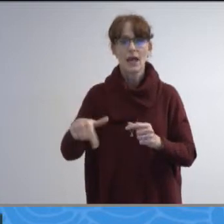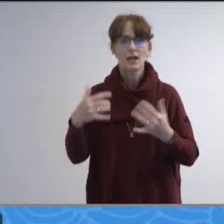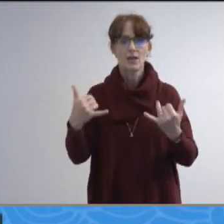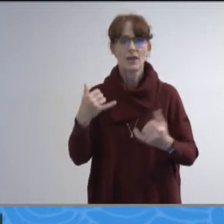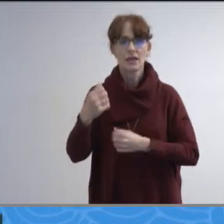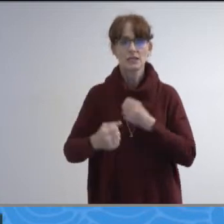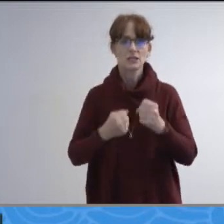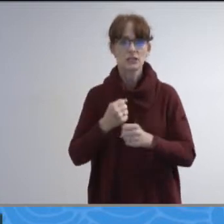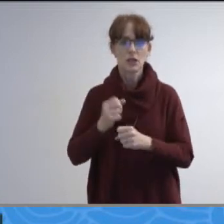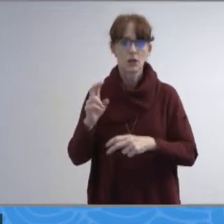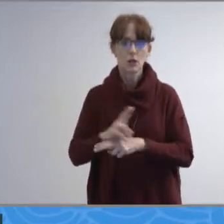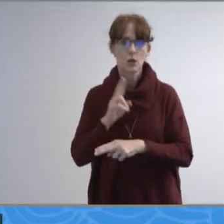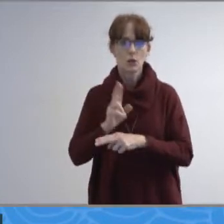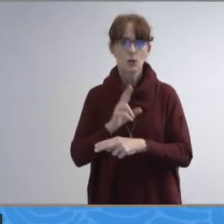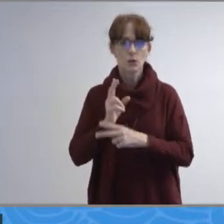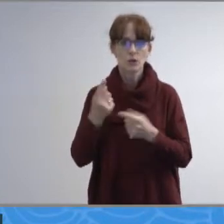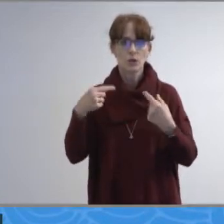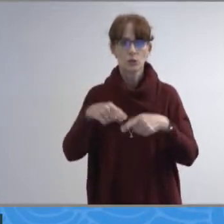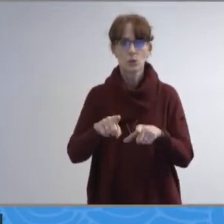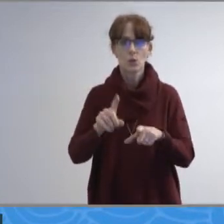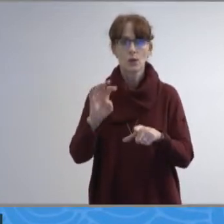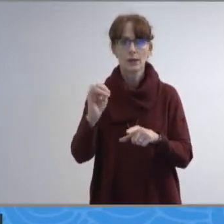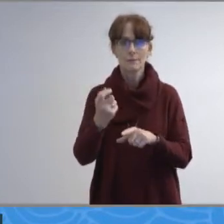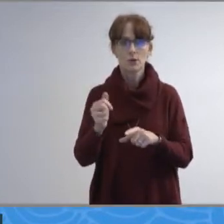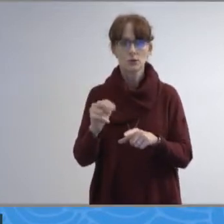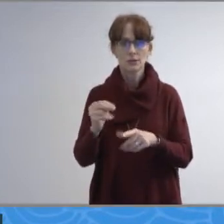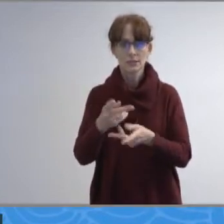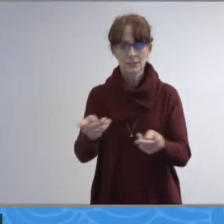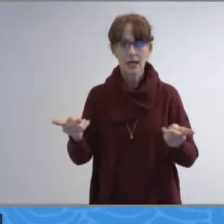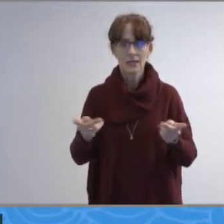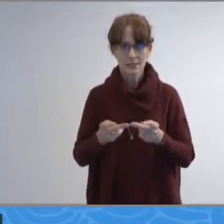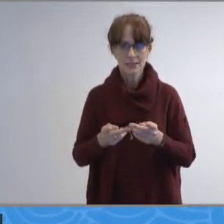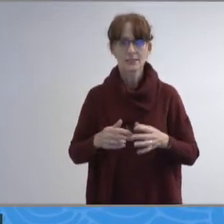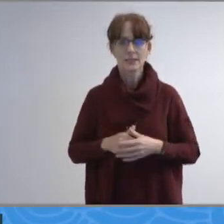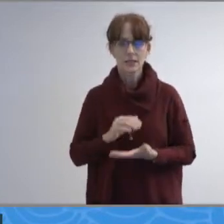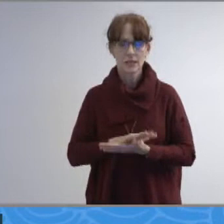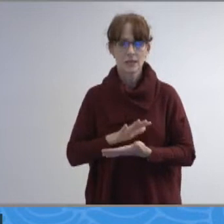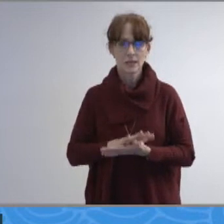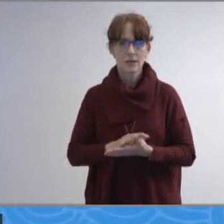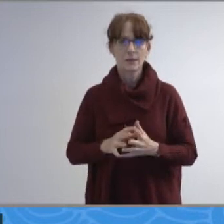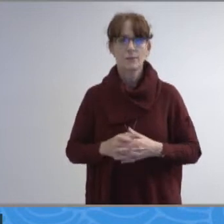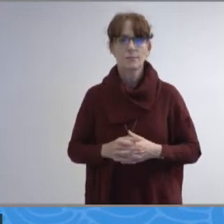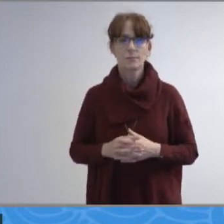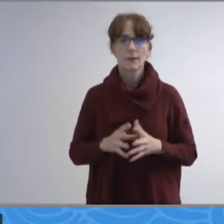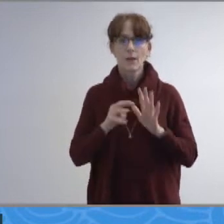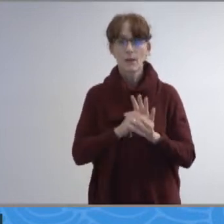And it will be utilized by our Dual Immersion sites. So the model that those sites